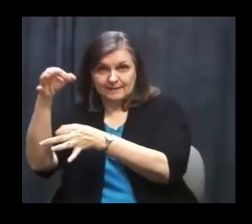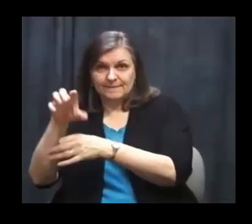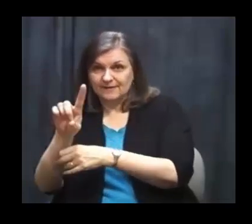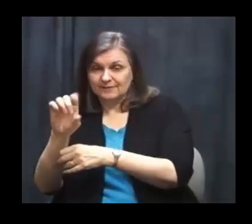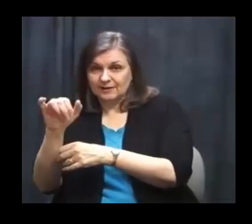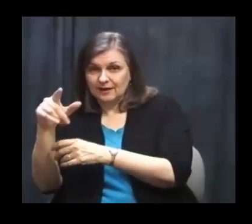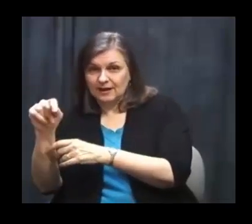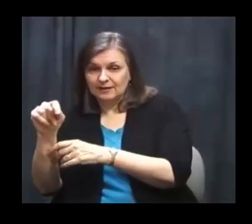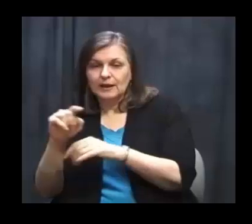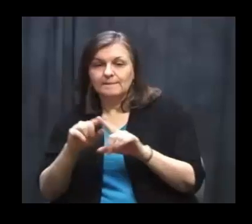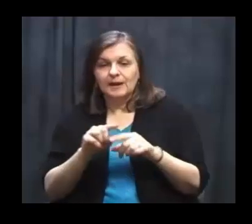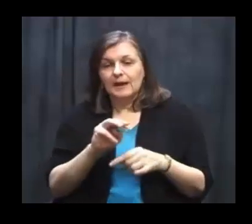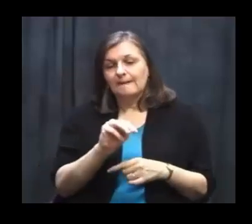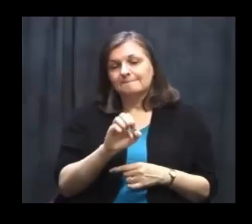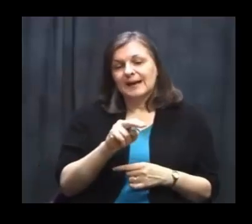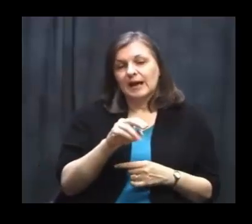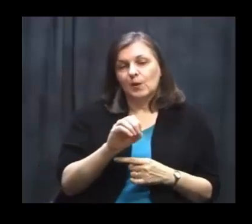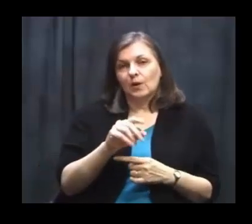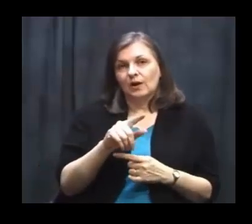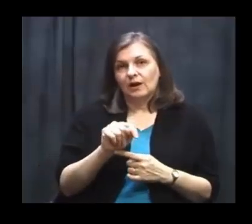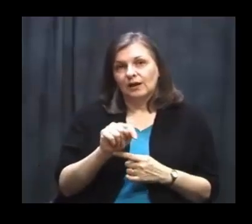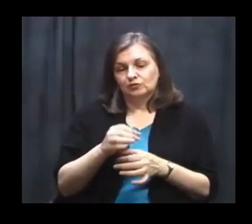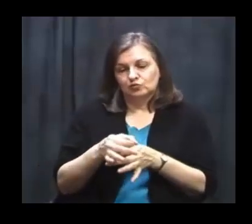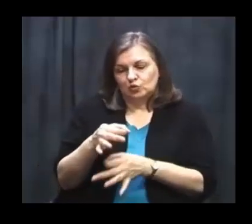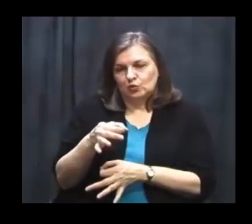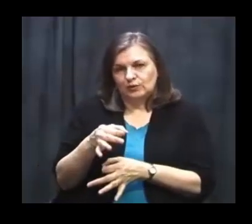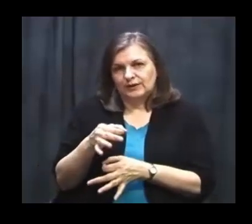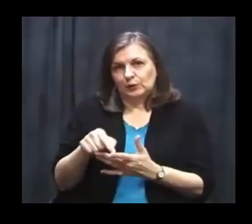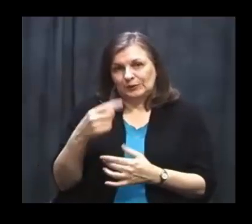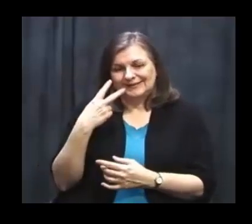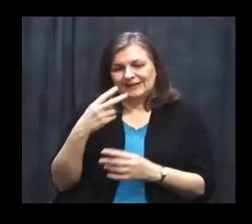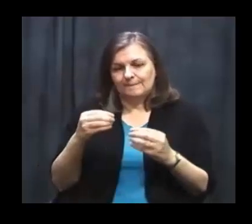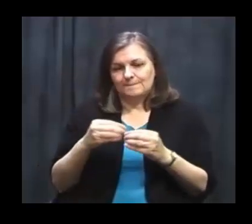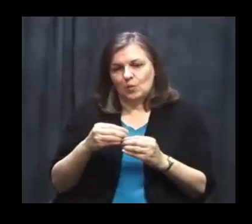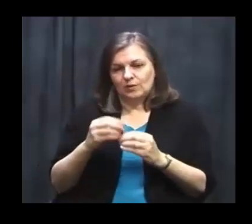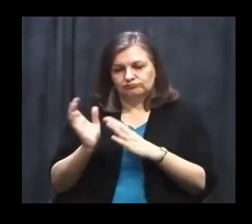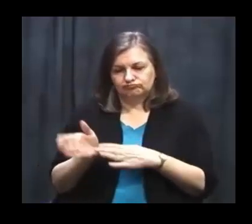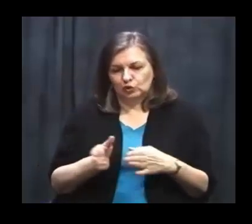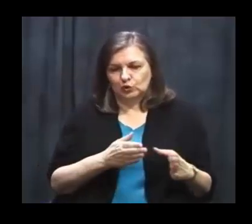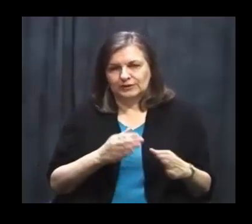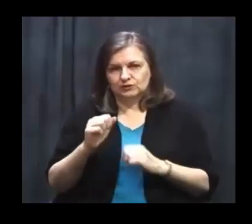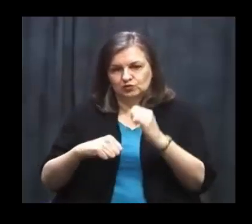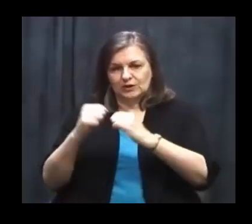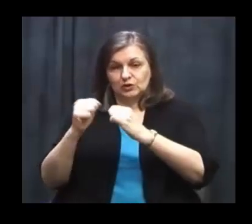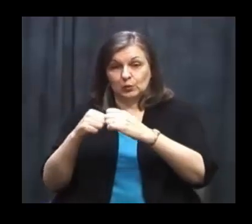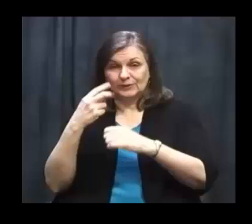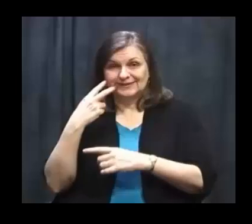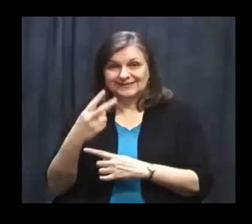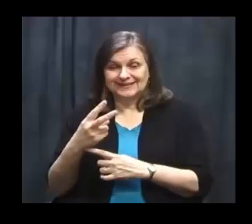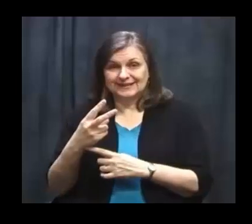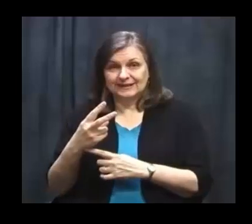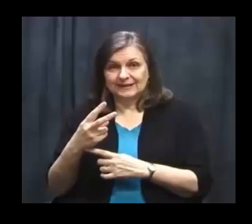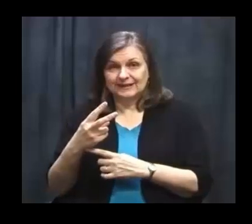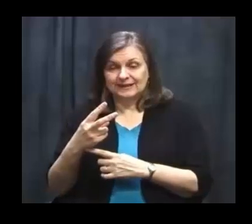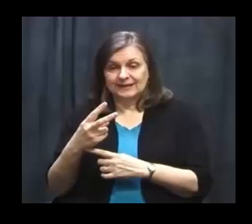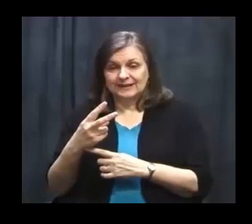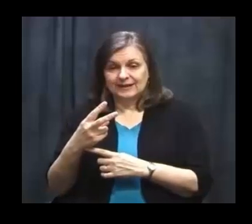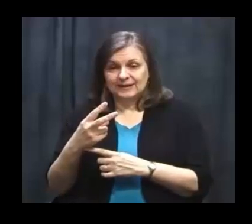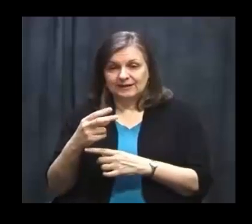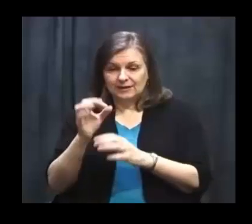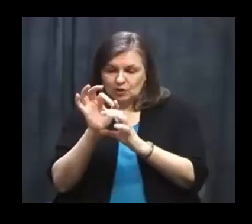then in our monocot root we now see that are much more organized structure we actually see the vascular bundles in a ring inside this root.